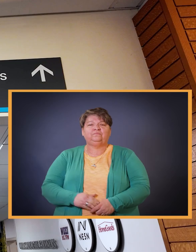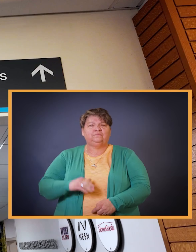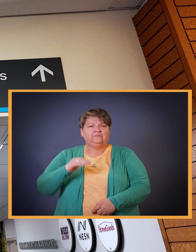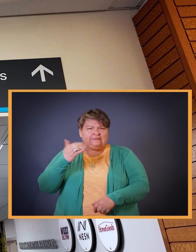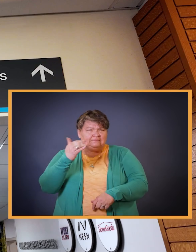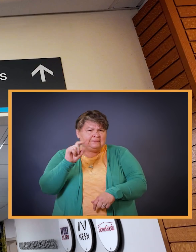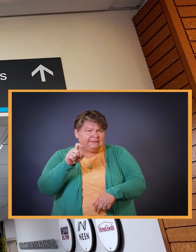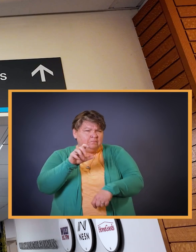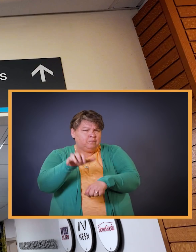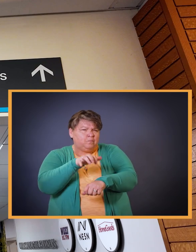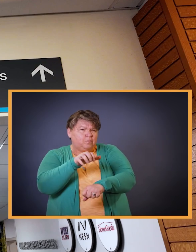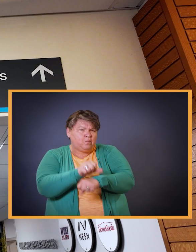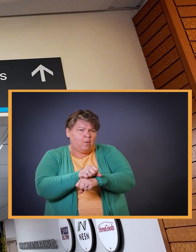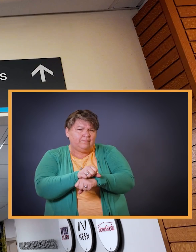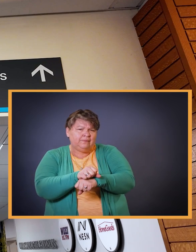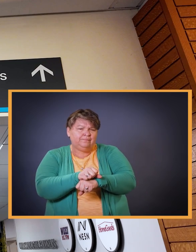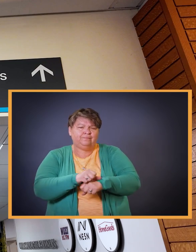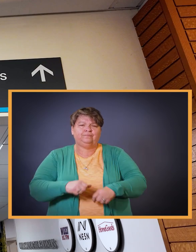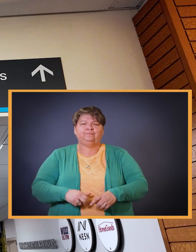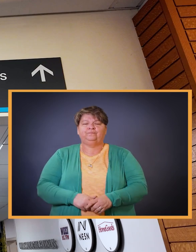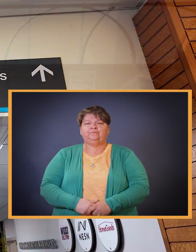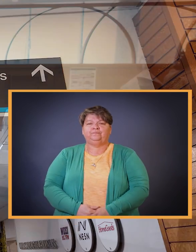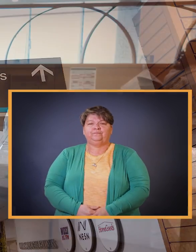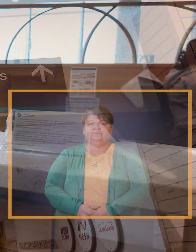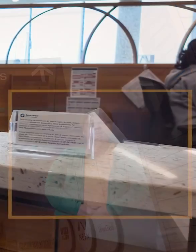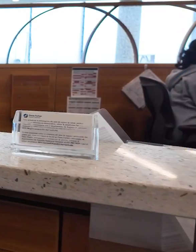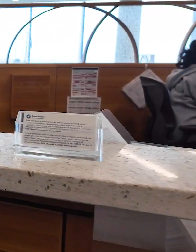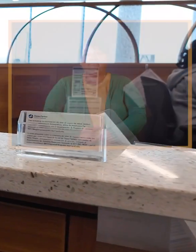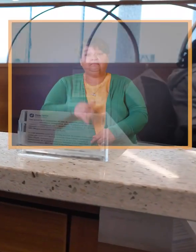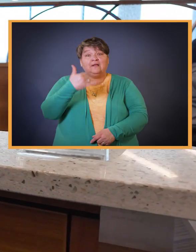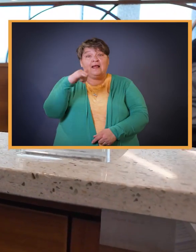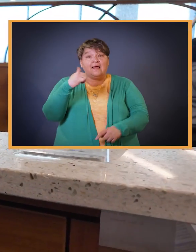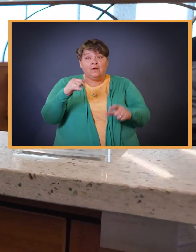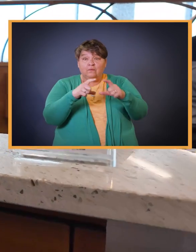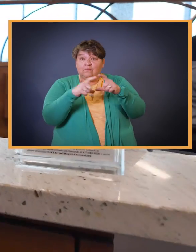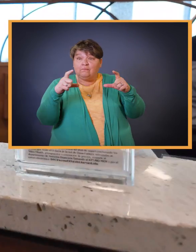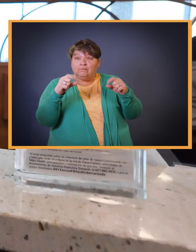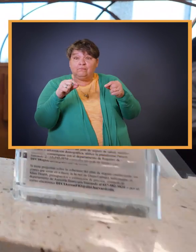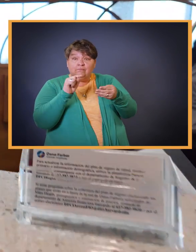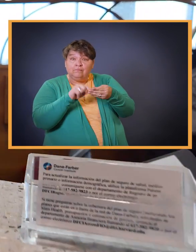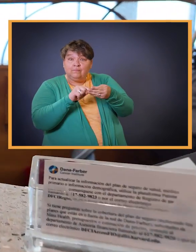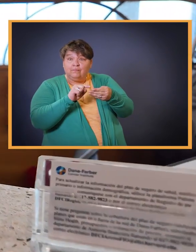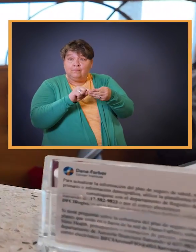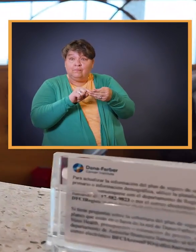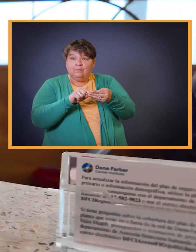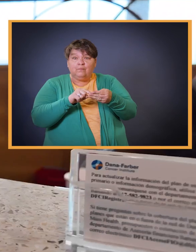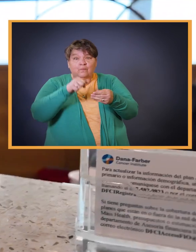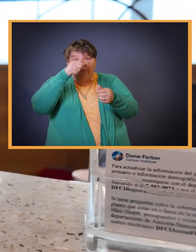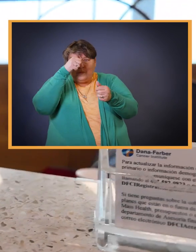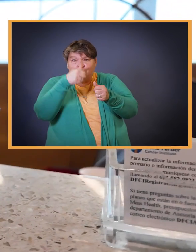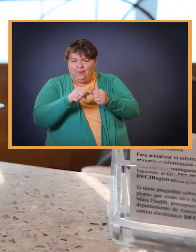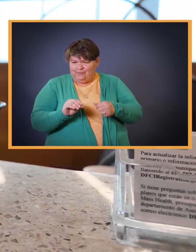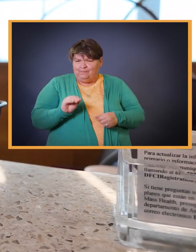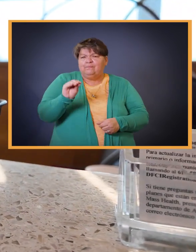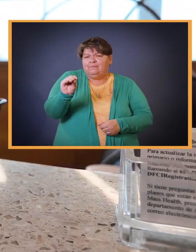You need an appointment for most services here. Remember to return your yellow badge at the desk when you check out,